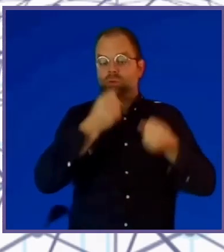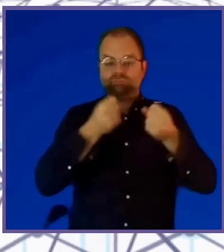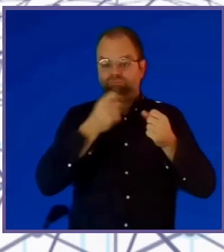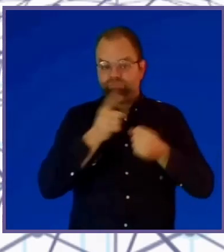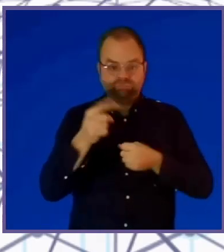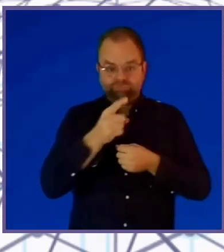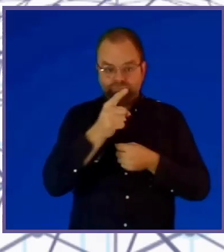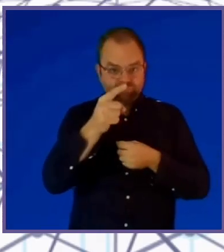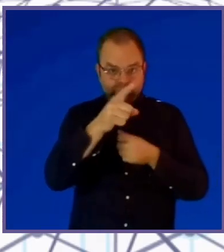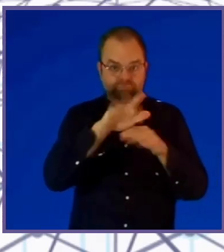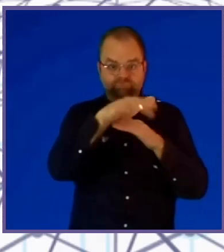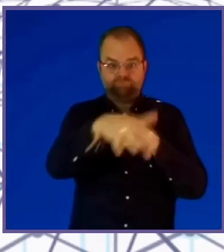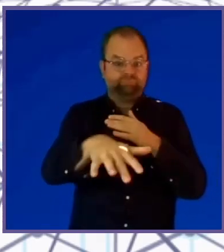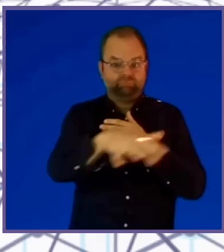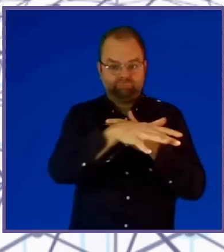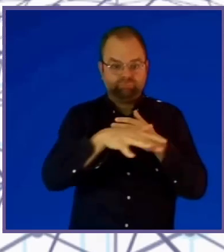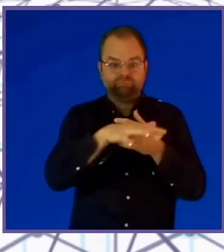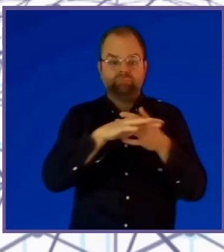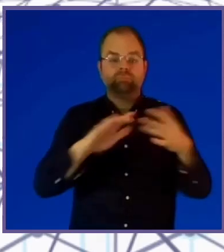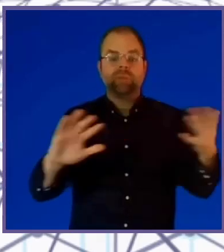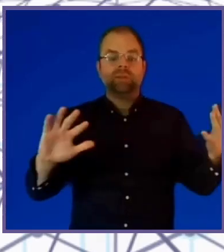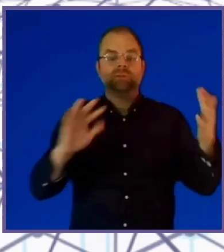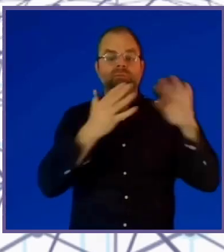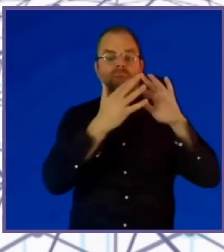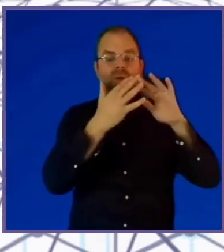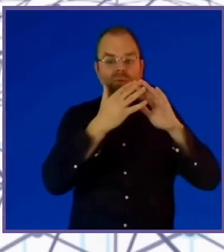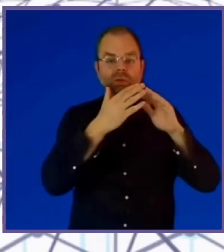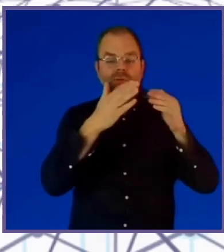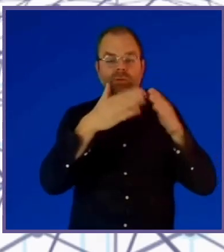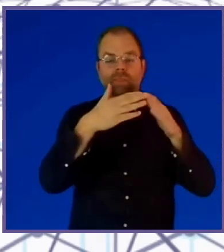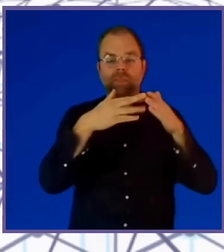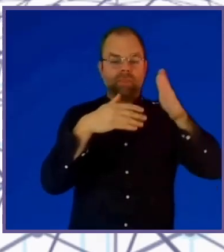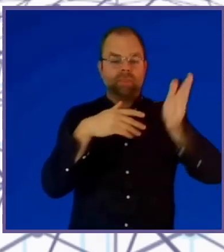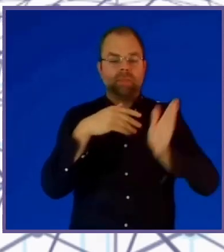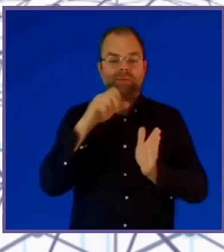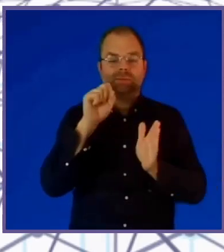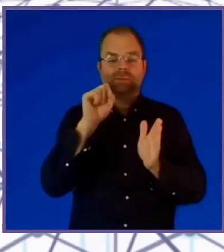and spare parts for the beds. Hospital beds right there on the spot.